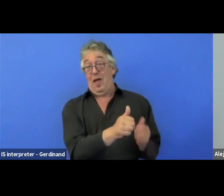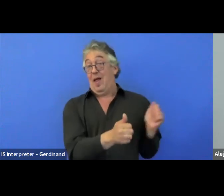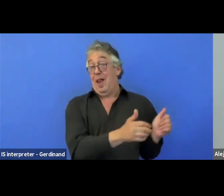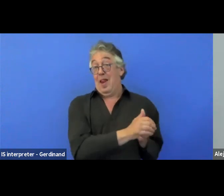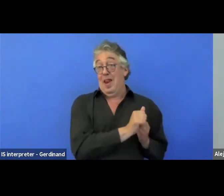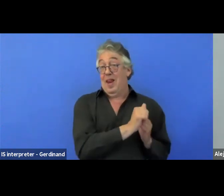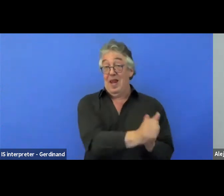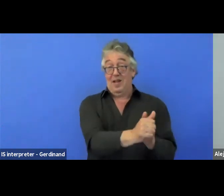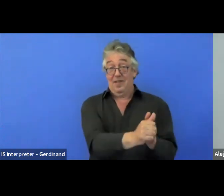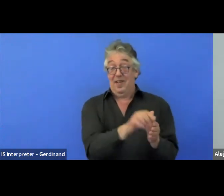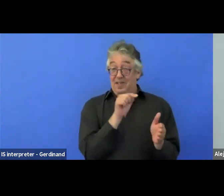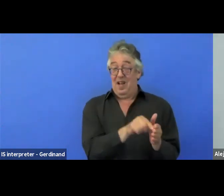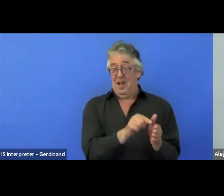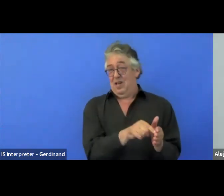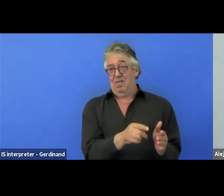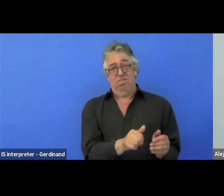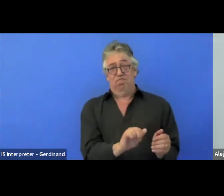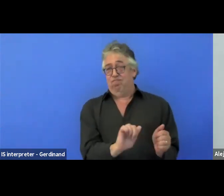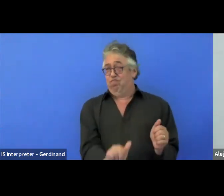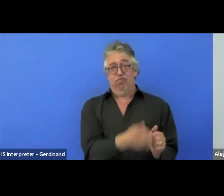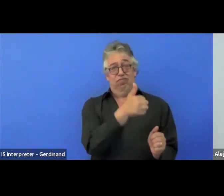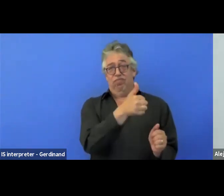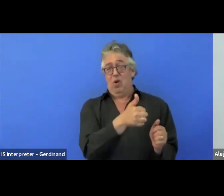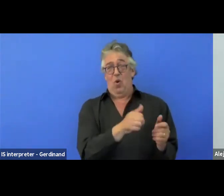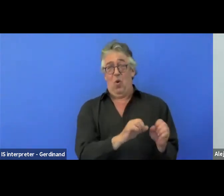as they are the main organisation representing consumers.